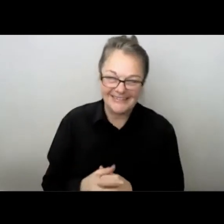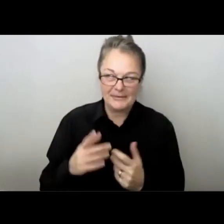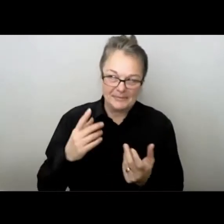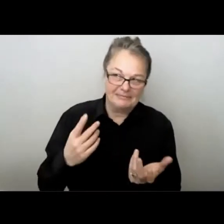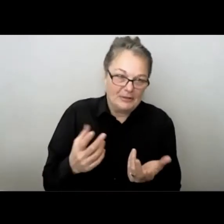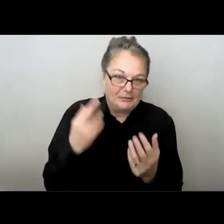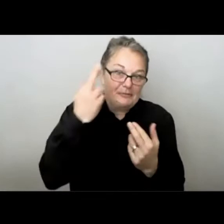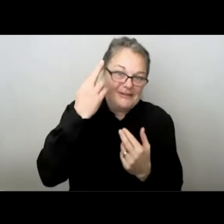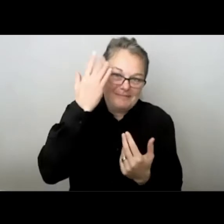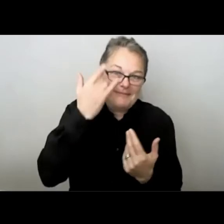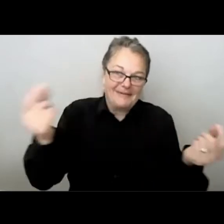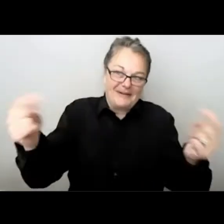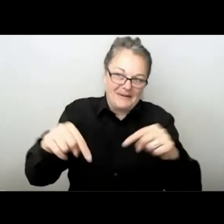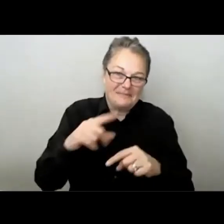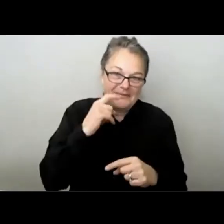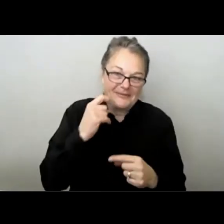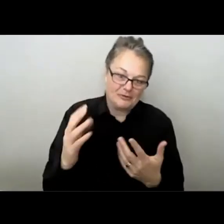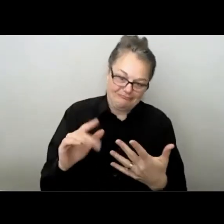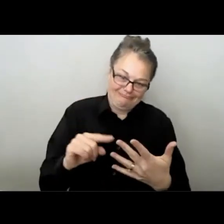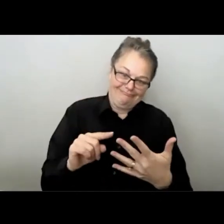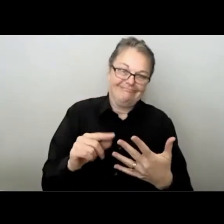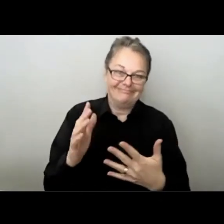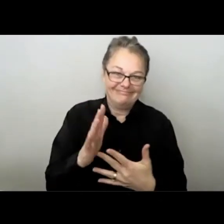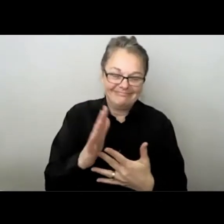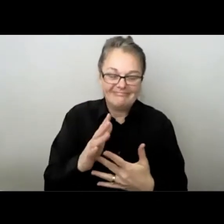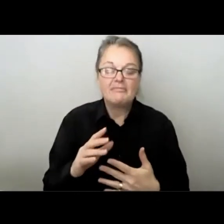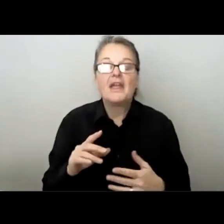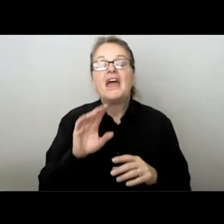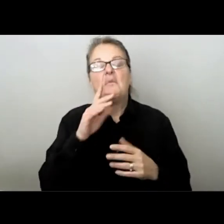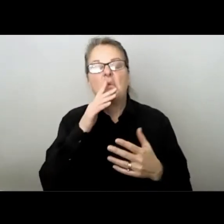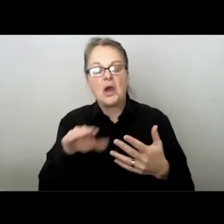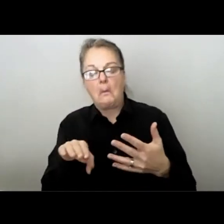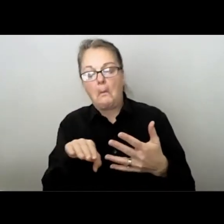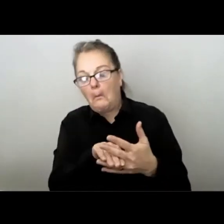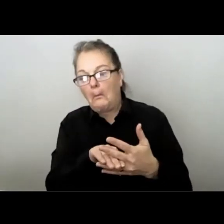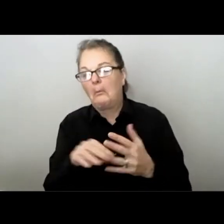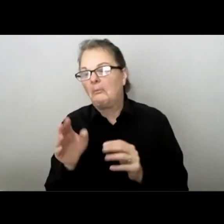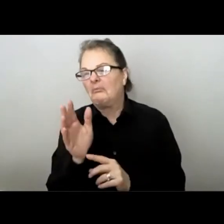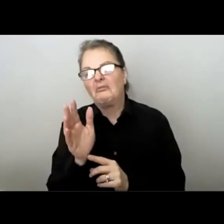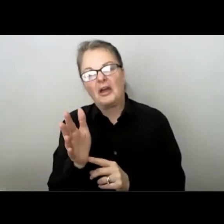TODAY AND THE REASON WHY WE'RE ALL HERE. THEN WE WILL TAKE A FIVE-MINUTE BREAK.